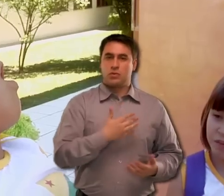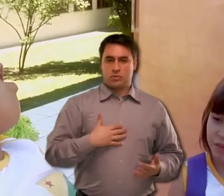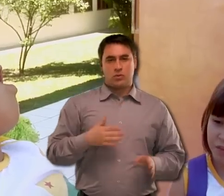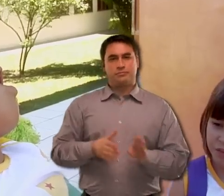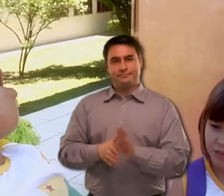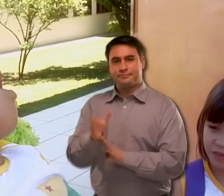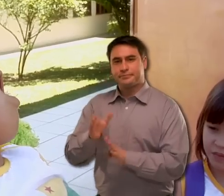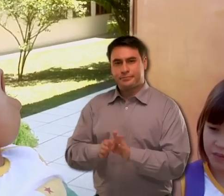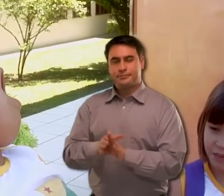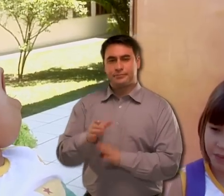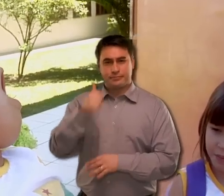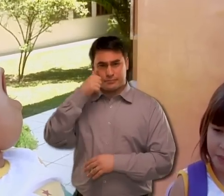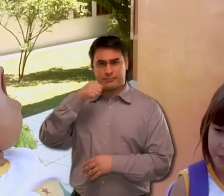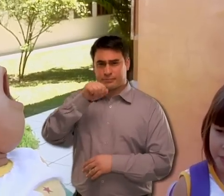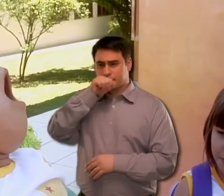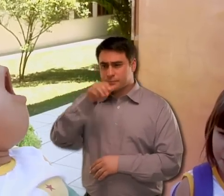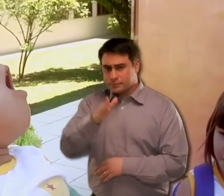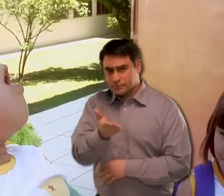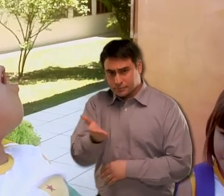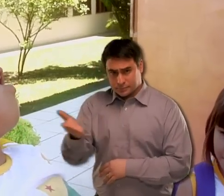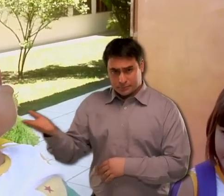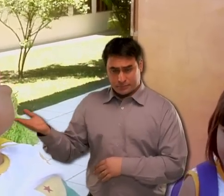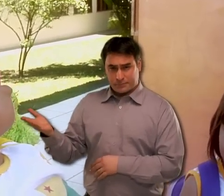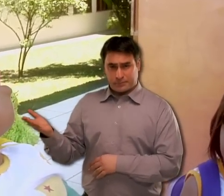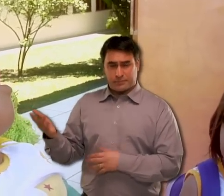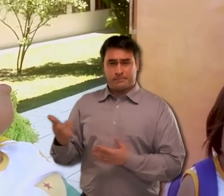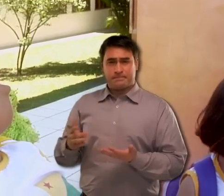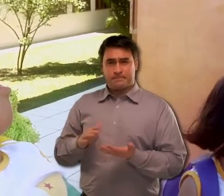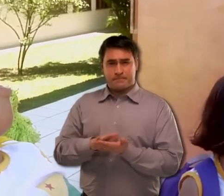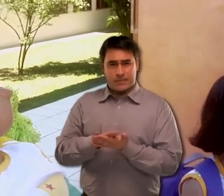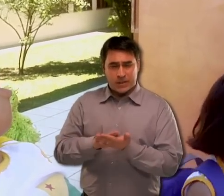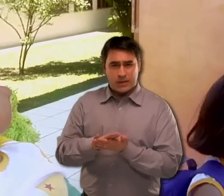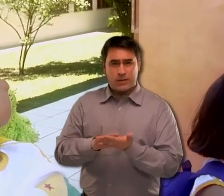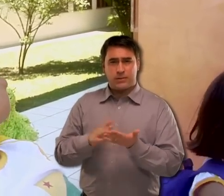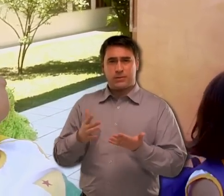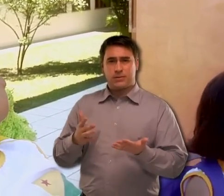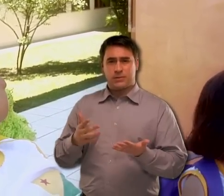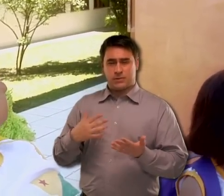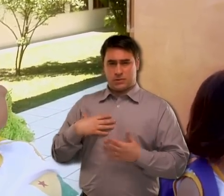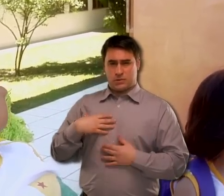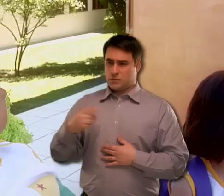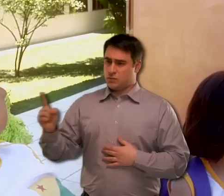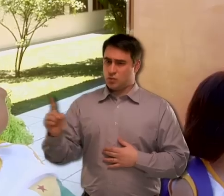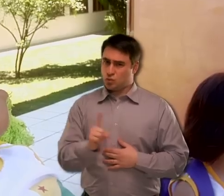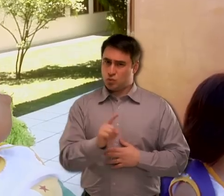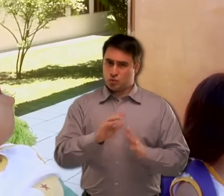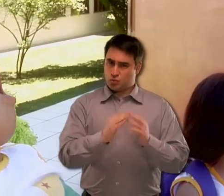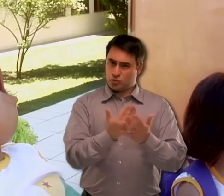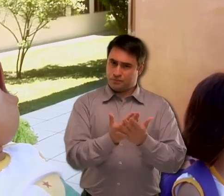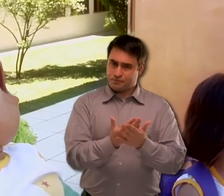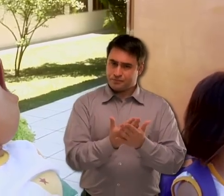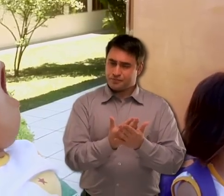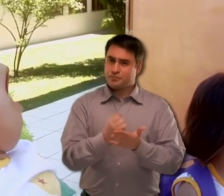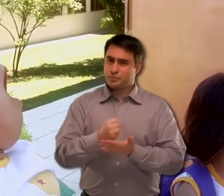So, I advise those mothers whose kids are not in school,